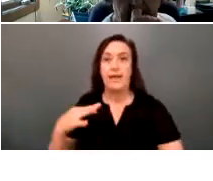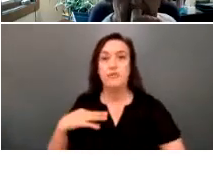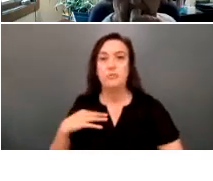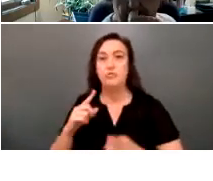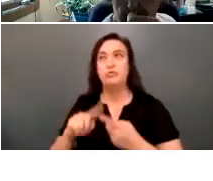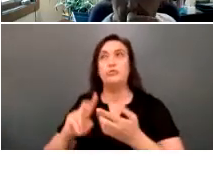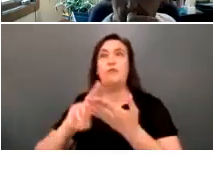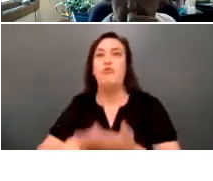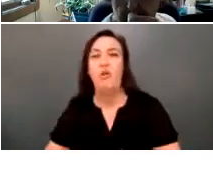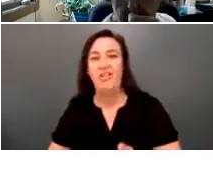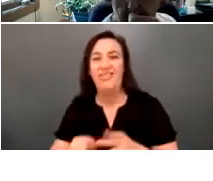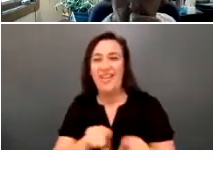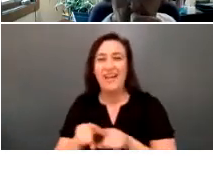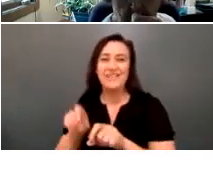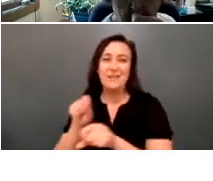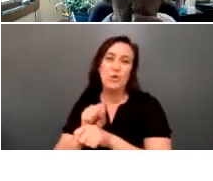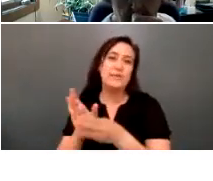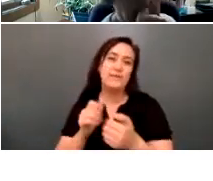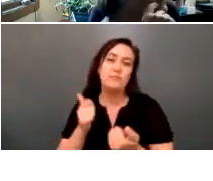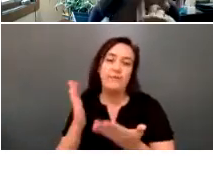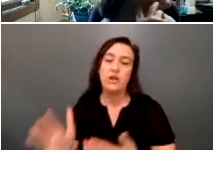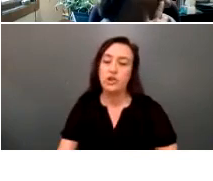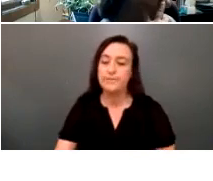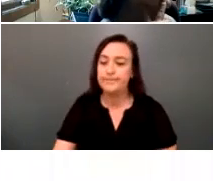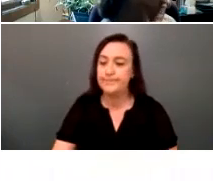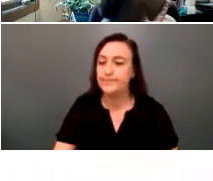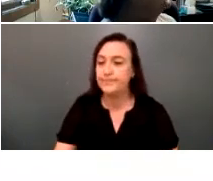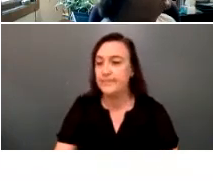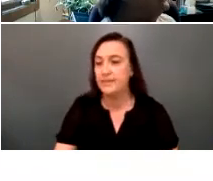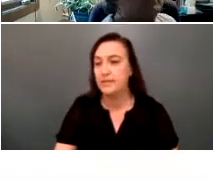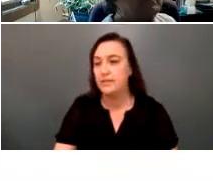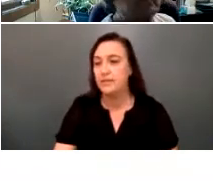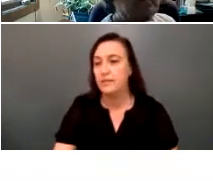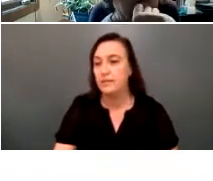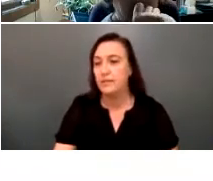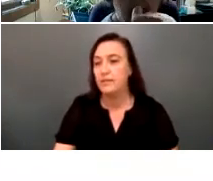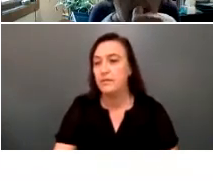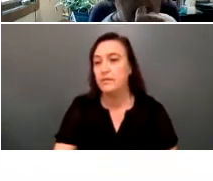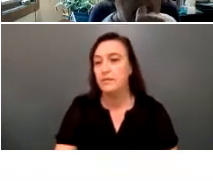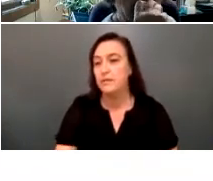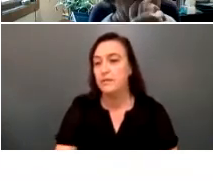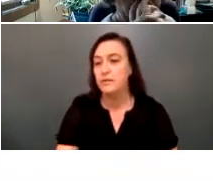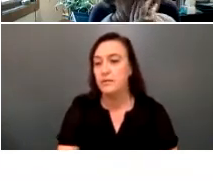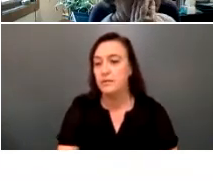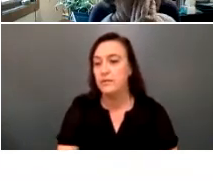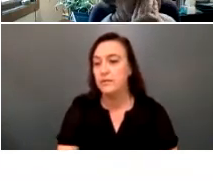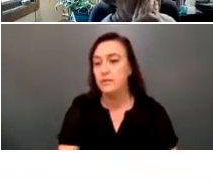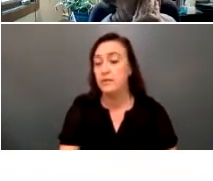Enroll as an employment service provider. The other option, and this is a little bit newer,